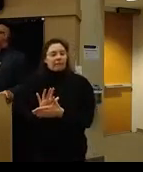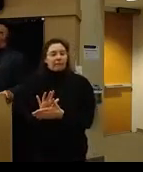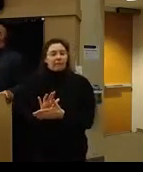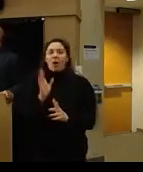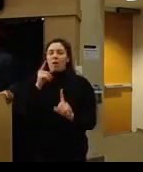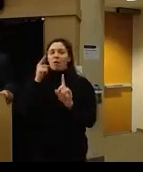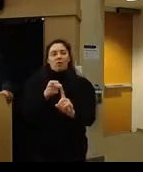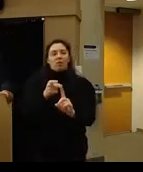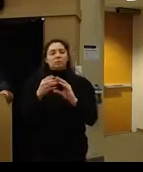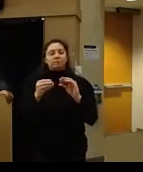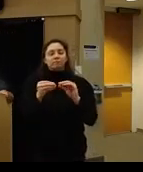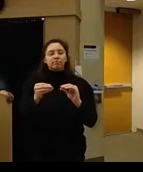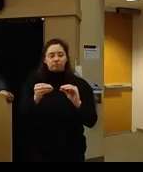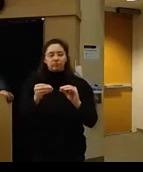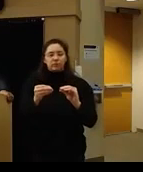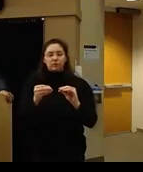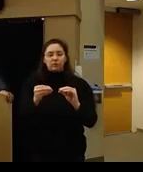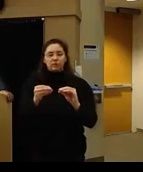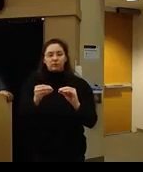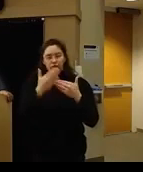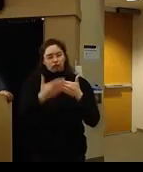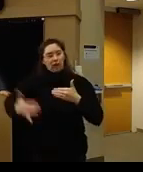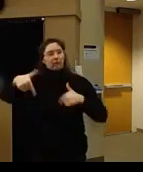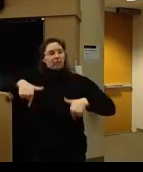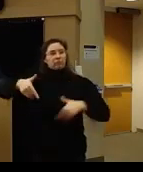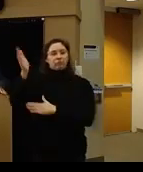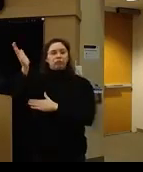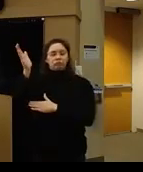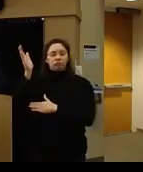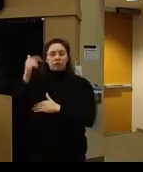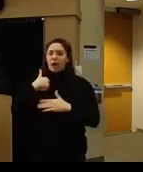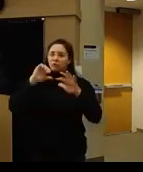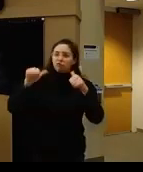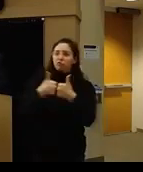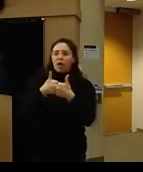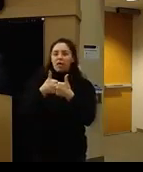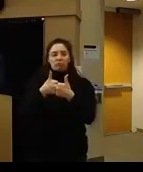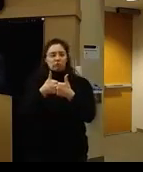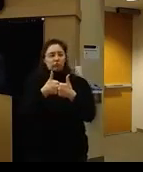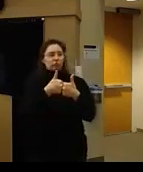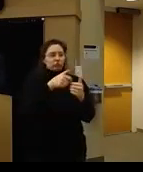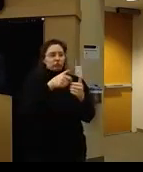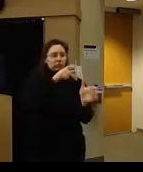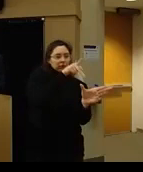point about the rest of the lecture that I am challenging Psychiatry and psychology to less